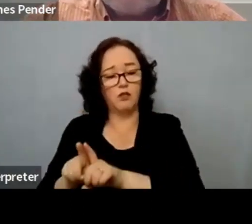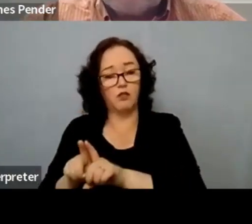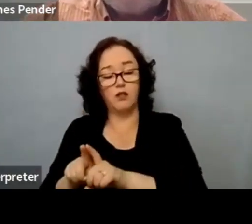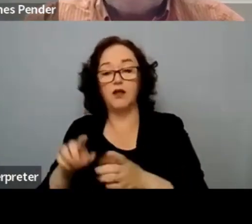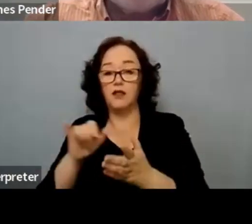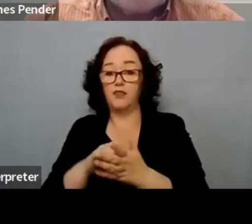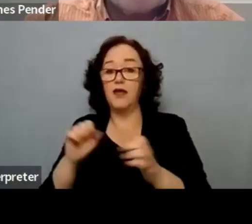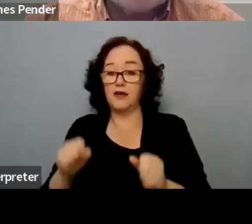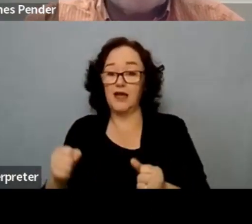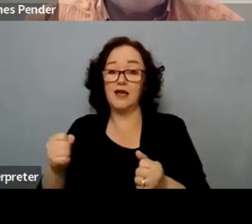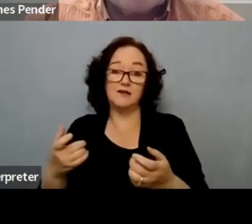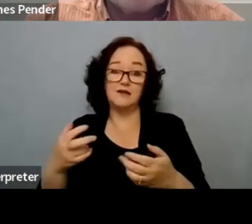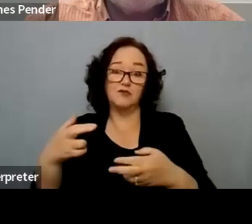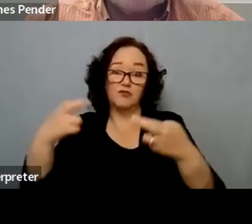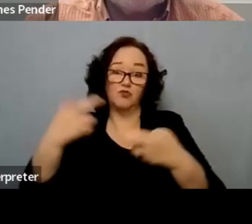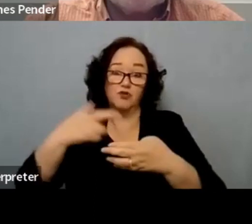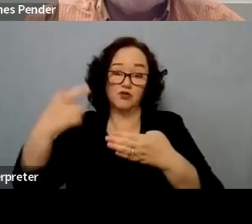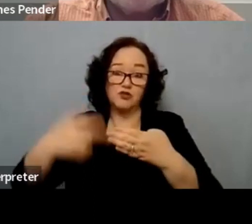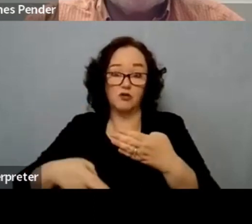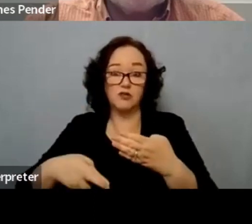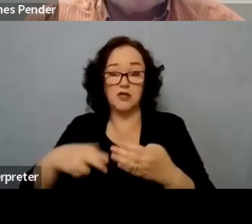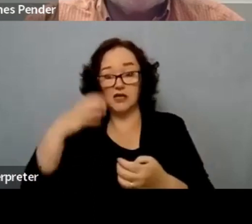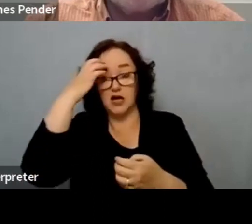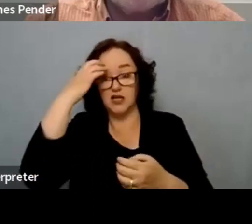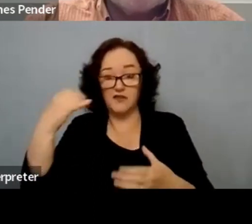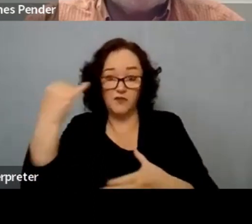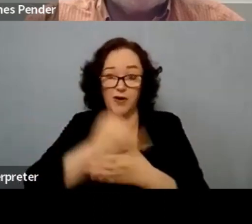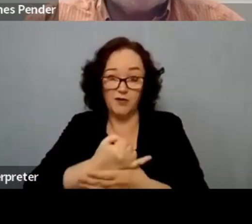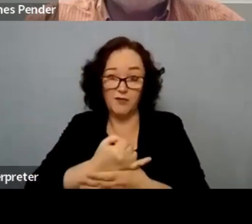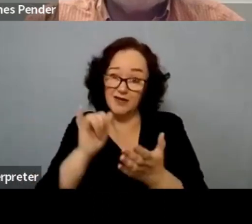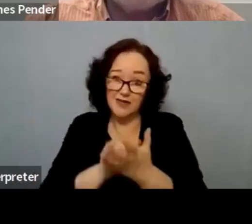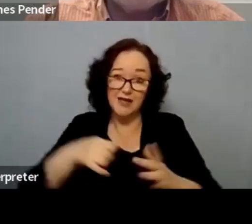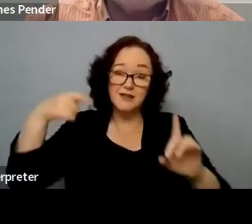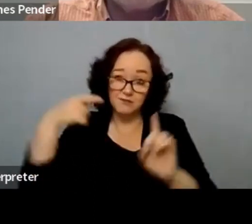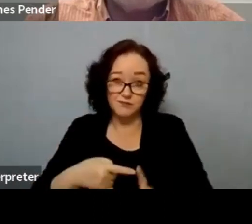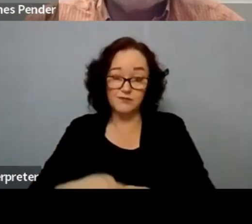impairment. And that's the bottom line. Yeah, Maria Crowley: great point. A